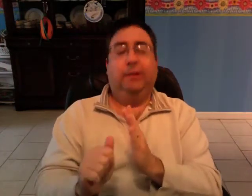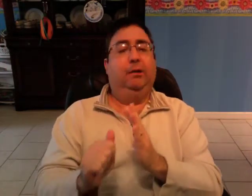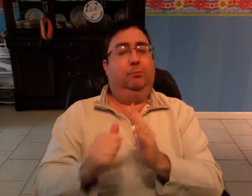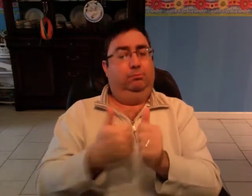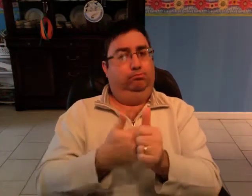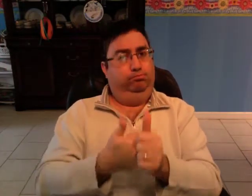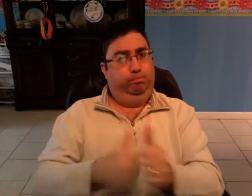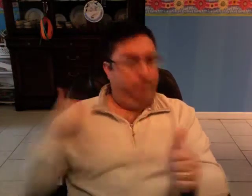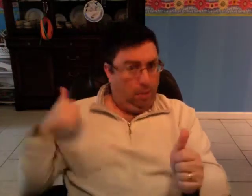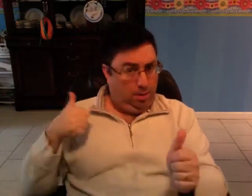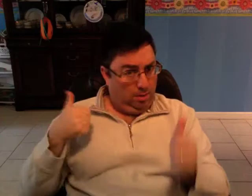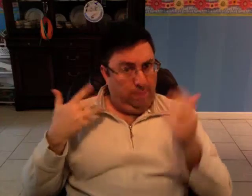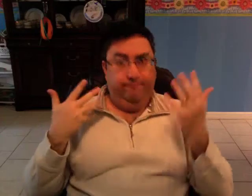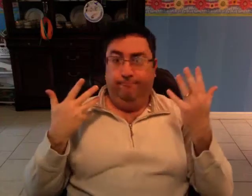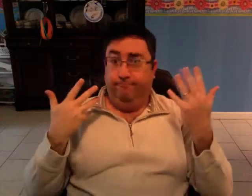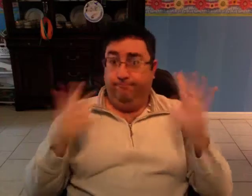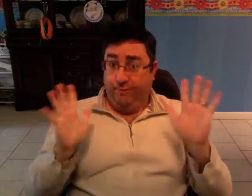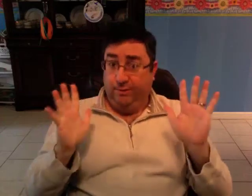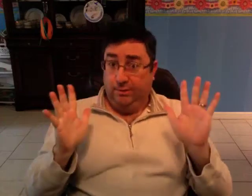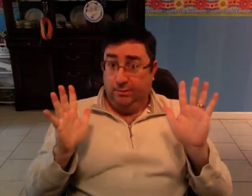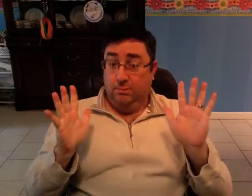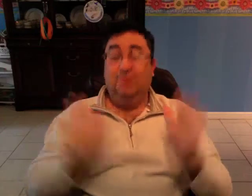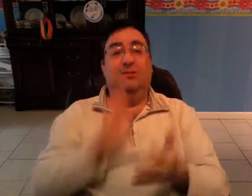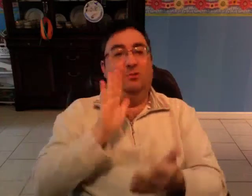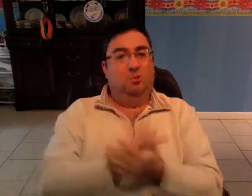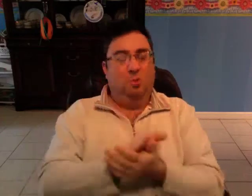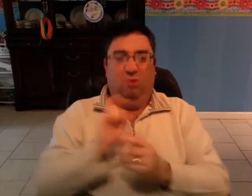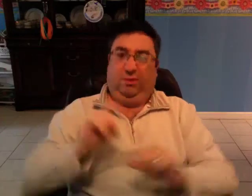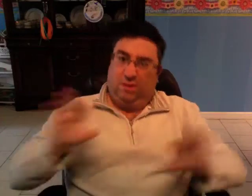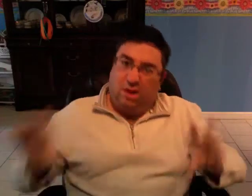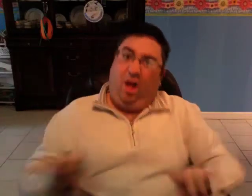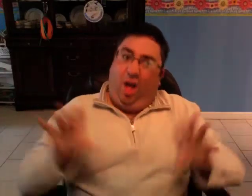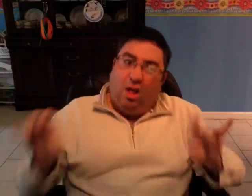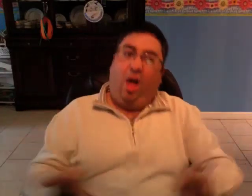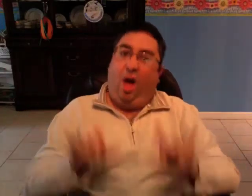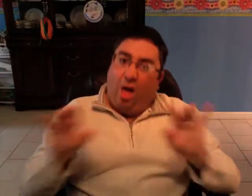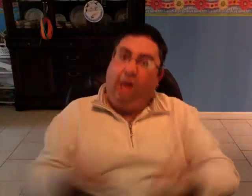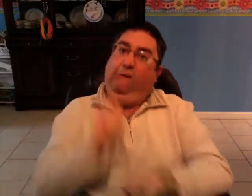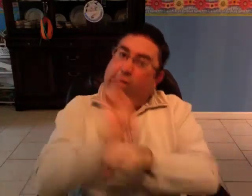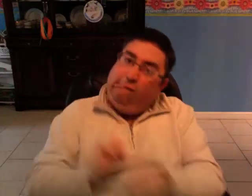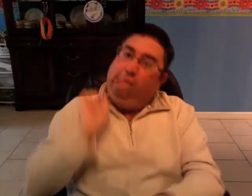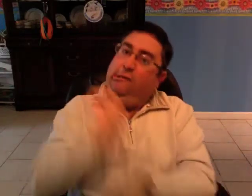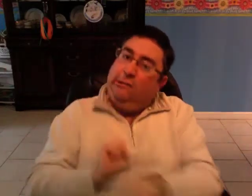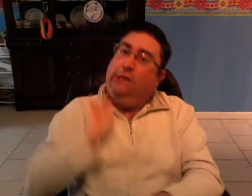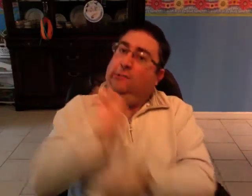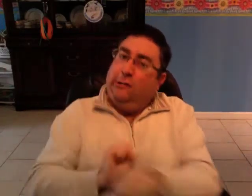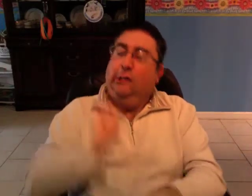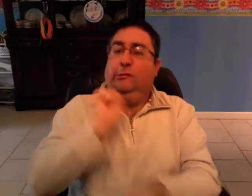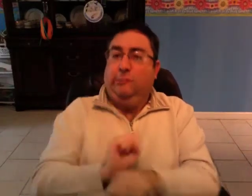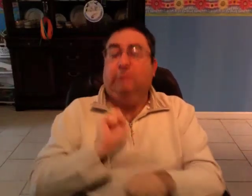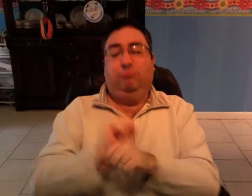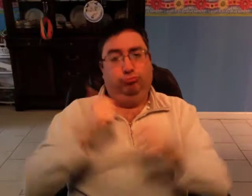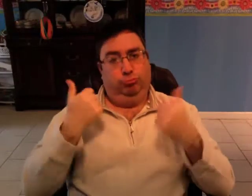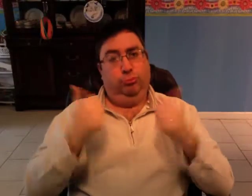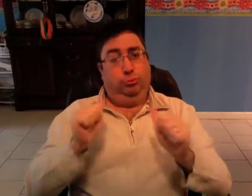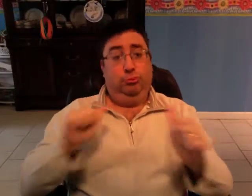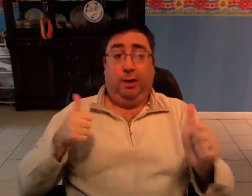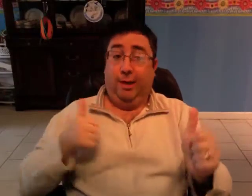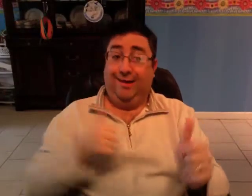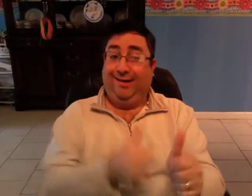are significantly delayed. The schools for the Deaf have to work hard to try to "play catch-up",